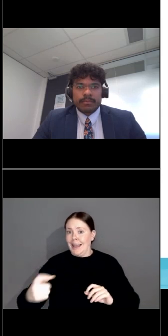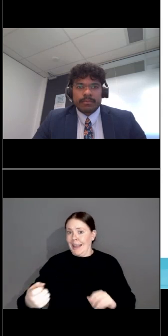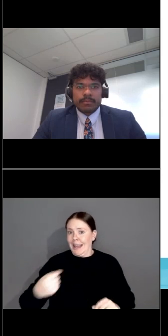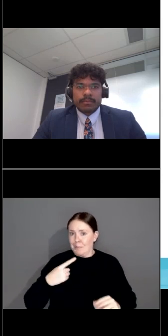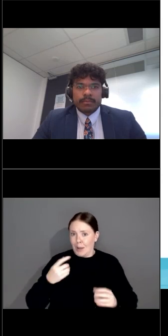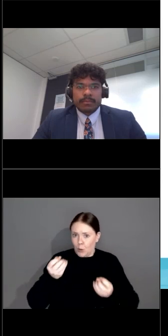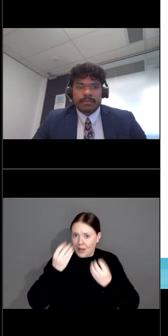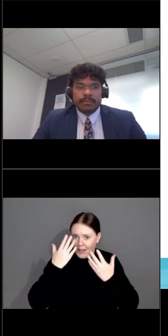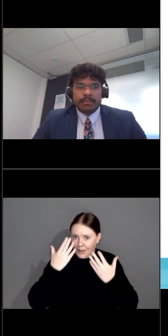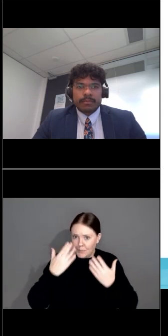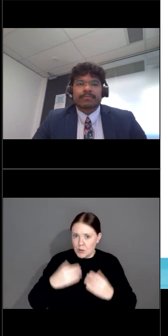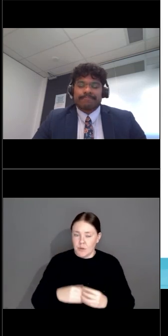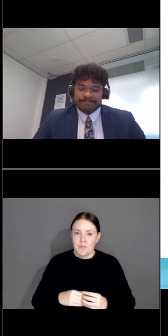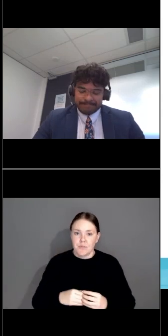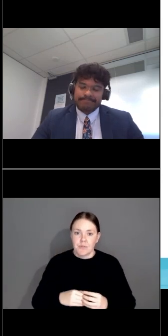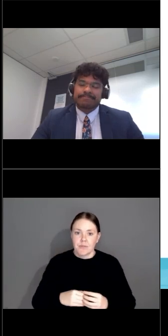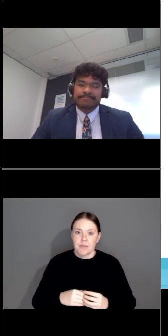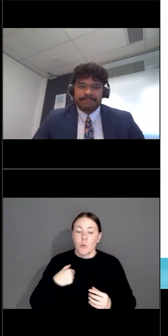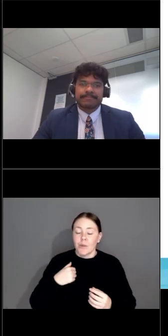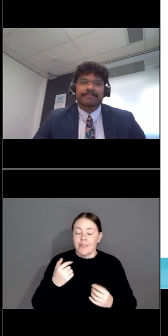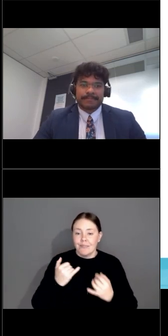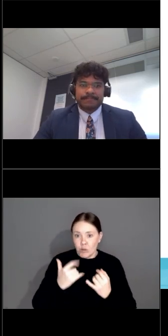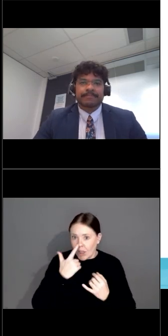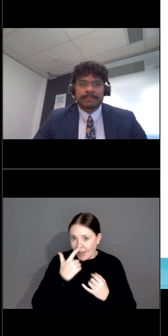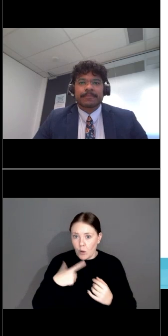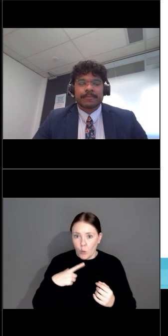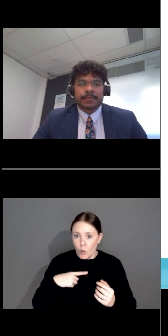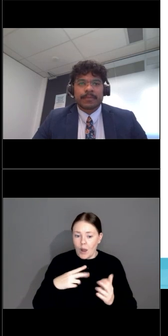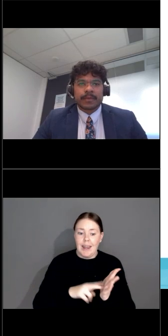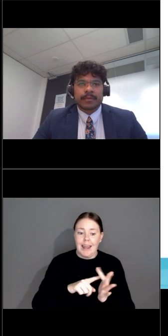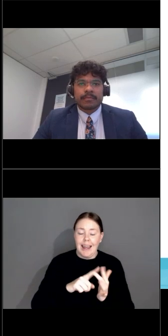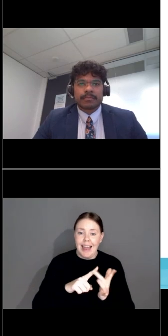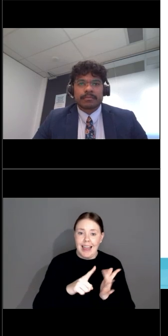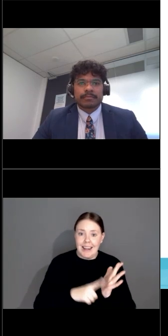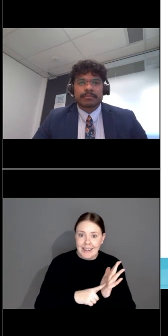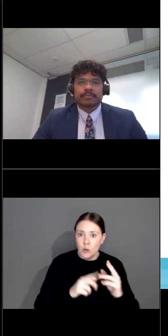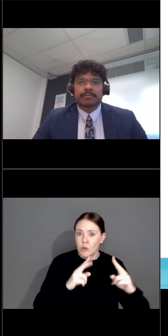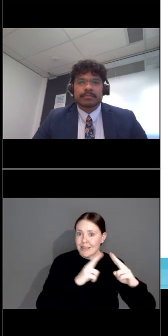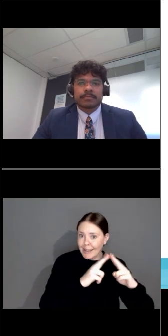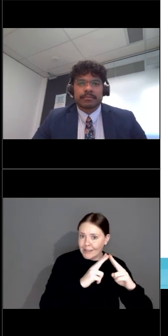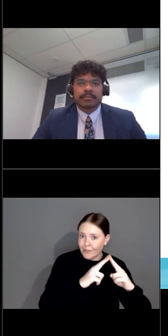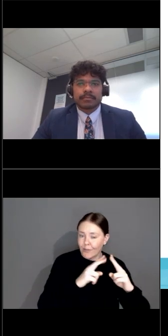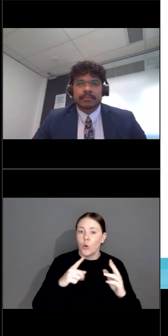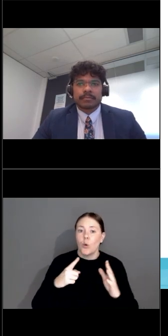like Neil in Townsville we have Anthony in Cairns we have Sue in Rocky yes and so all these staff